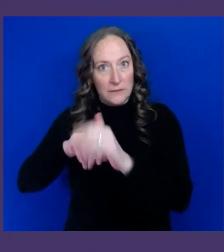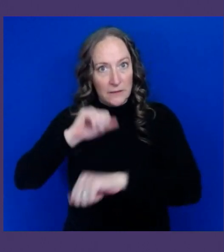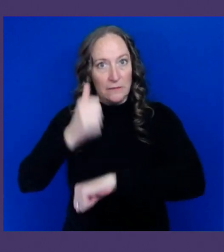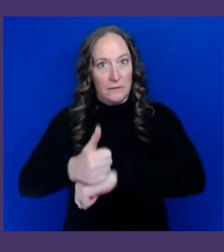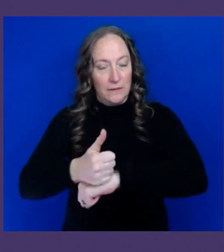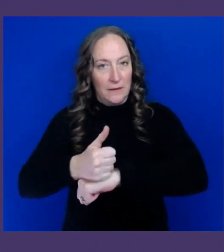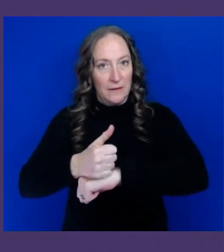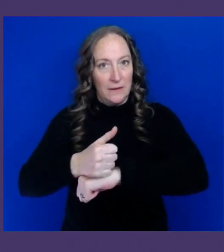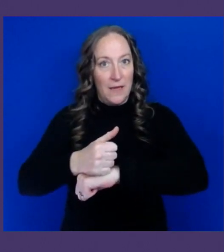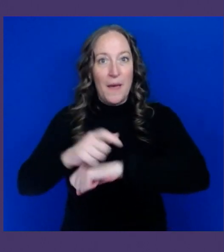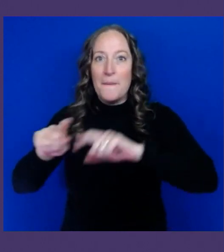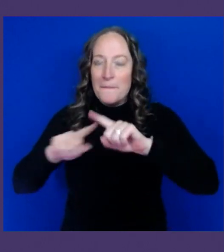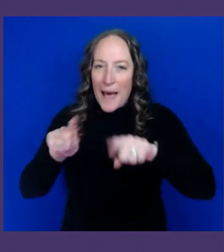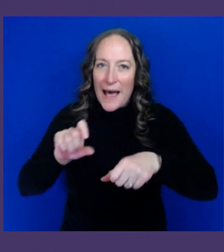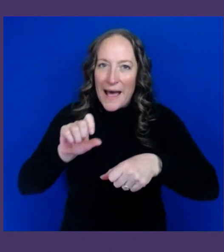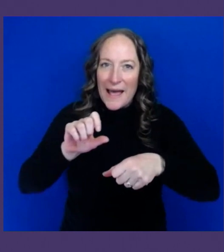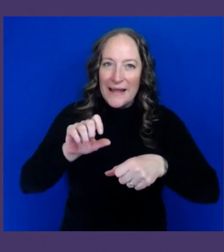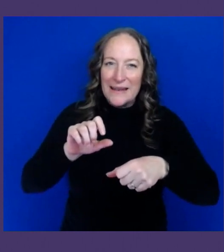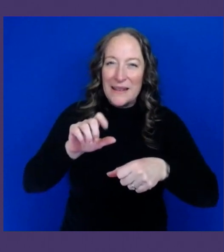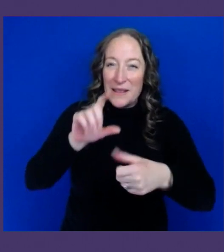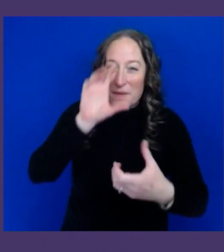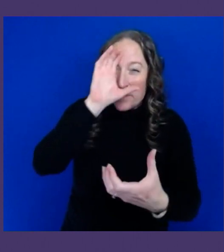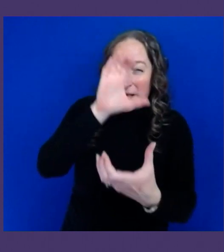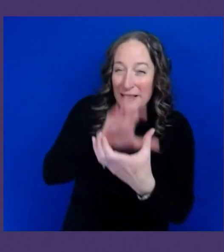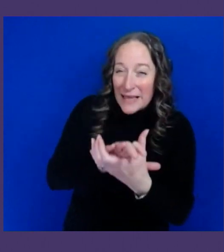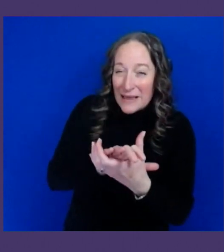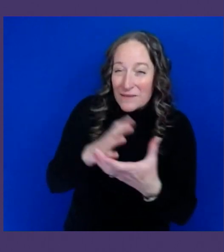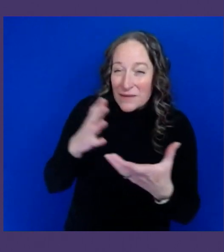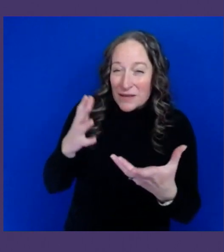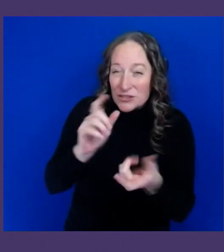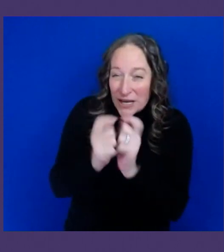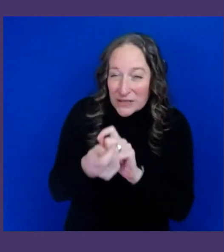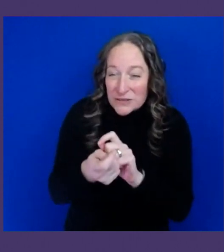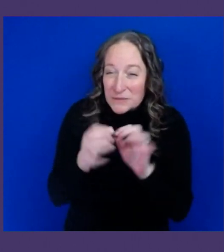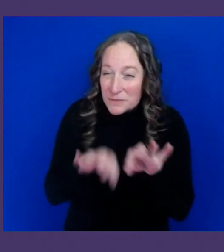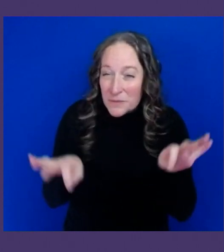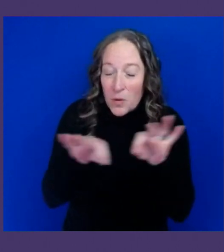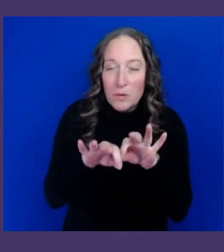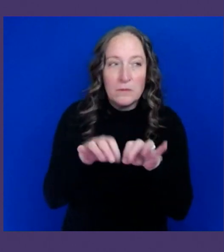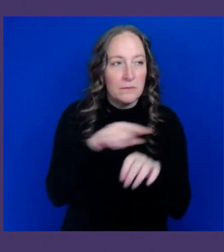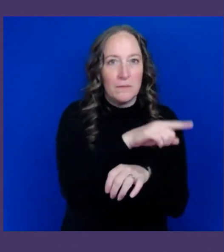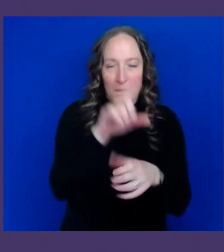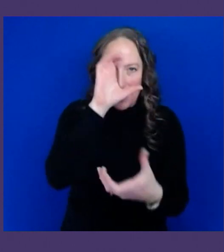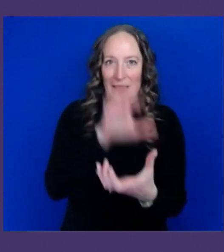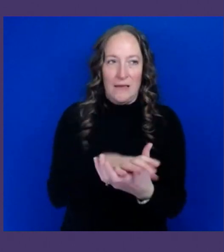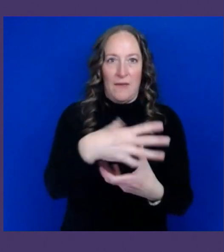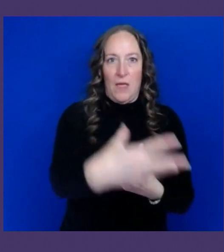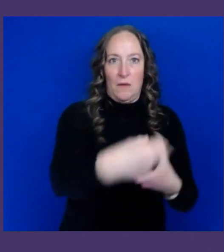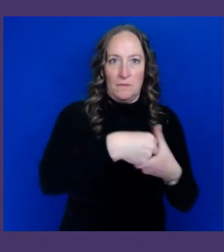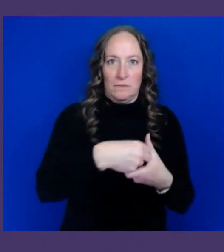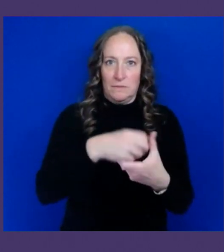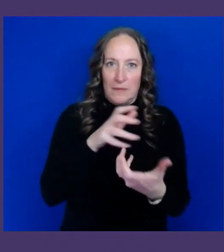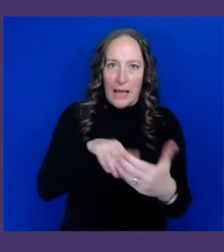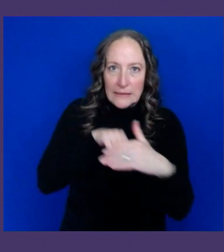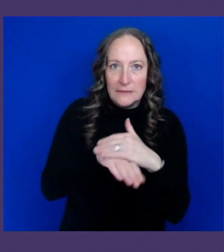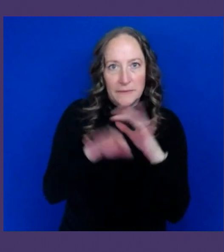is the belief in inclusion and equality. We have to foster that environment where differences are celebrated and